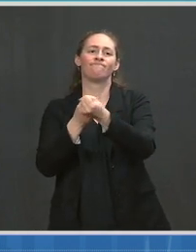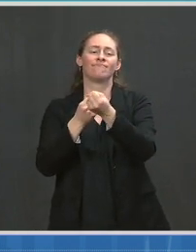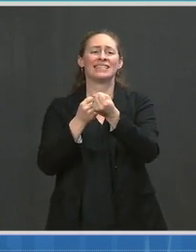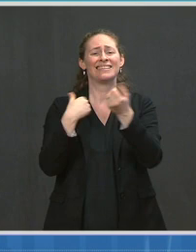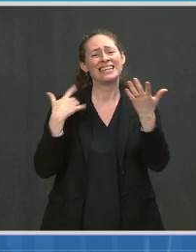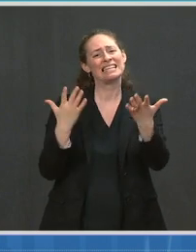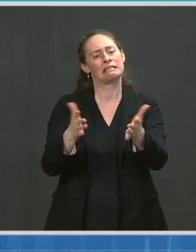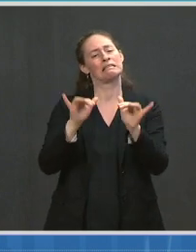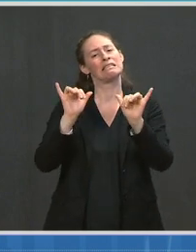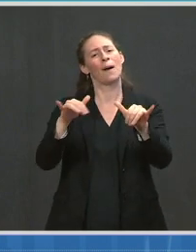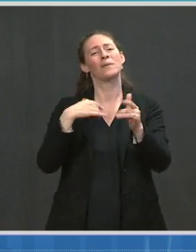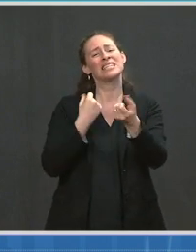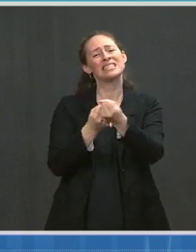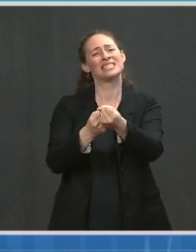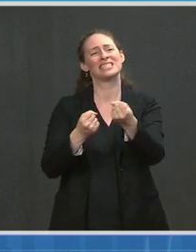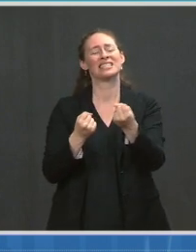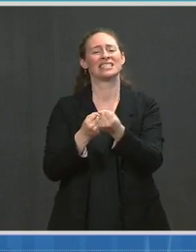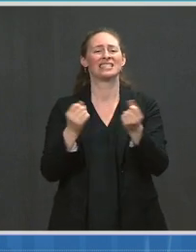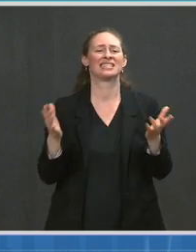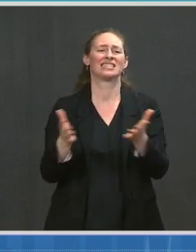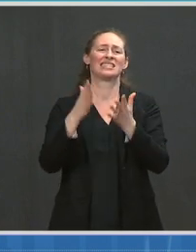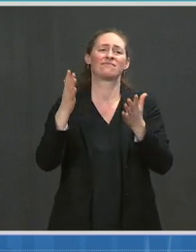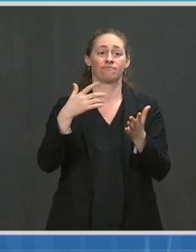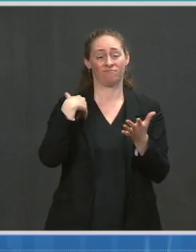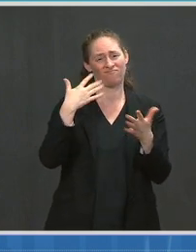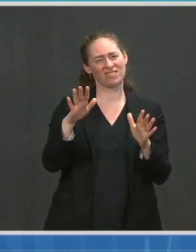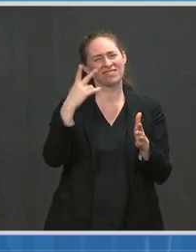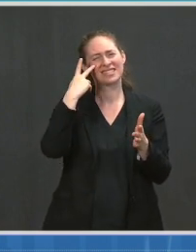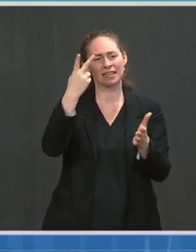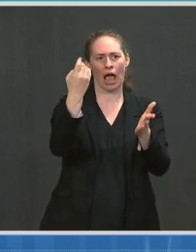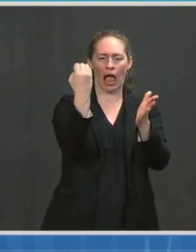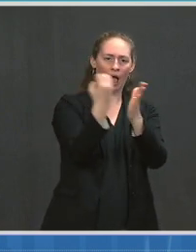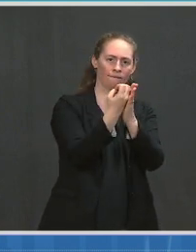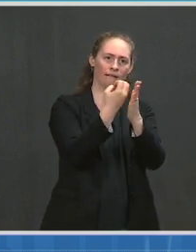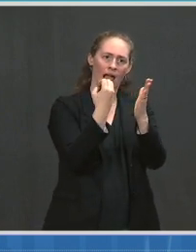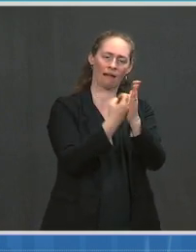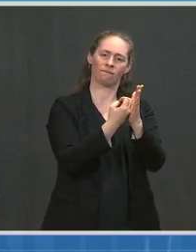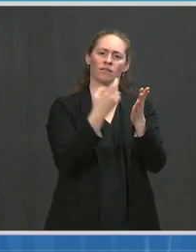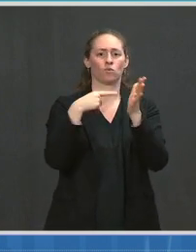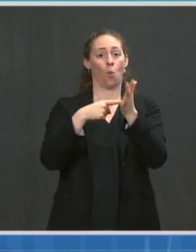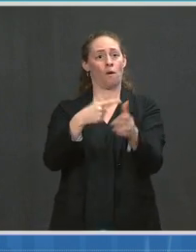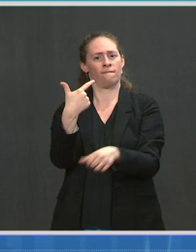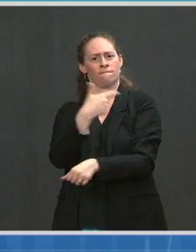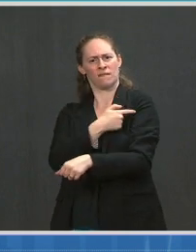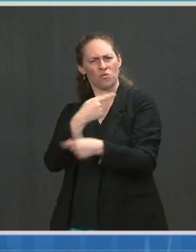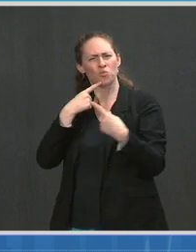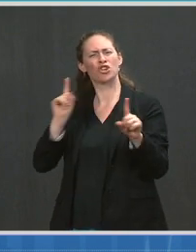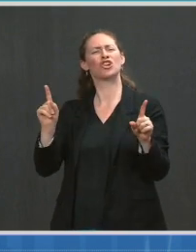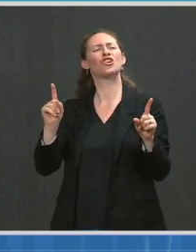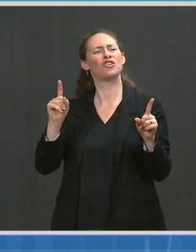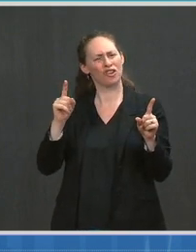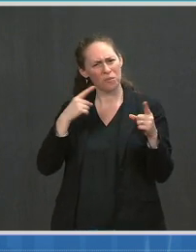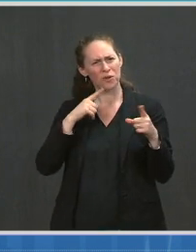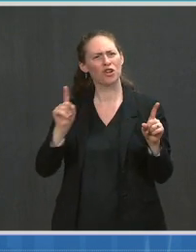now that our vaccination strategies are working. The people who are getting vaccinated in the health care system and are among our older communities